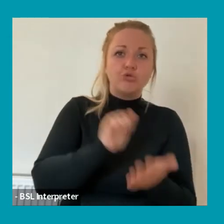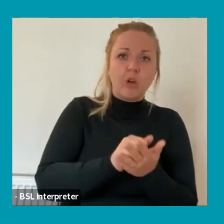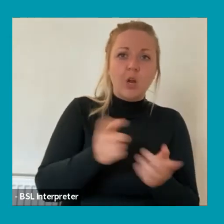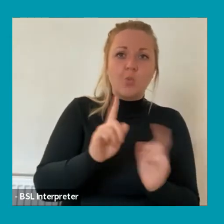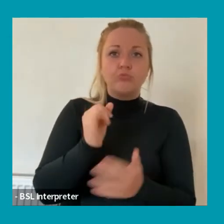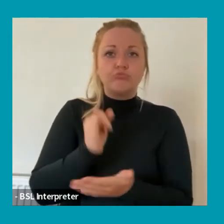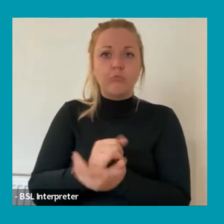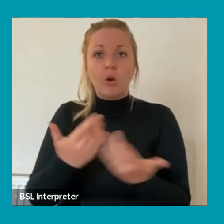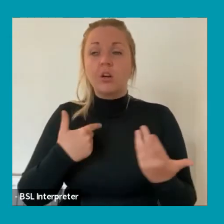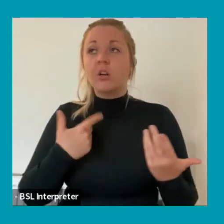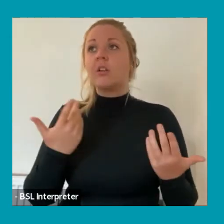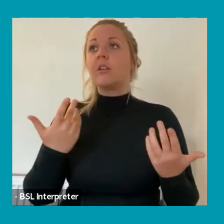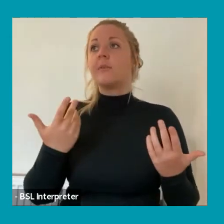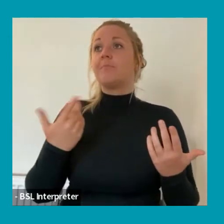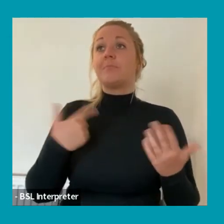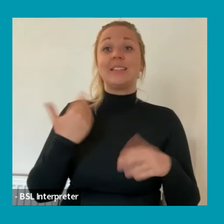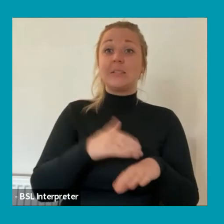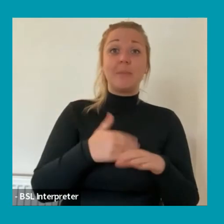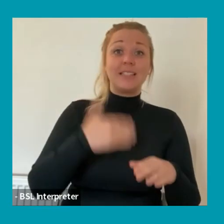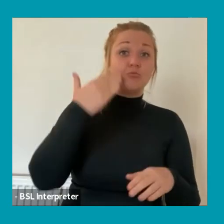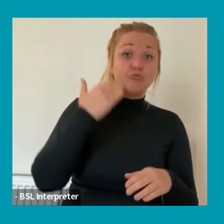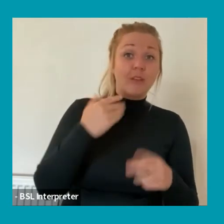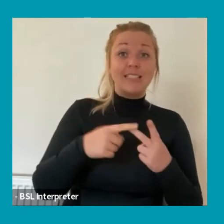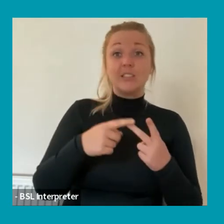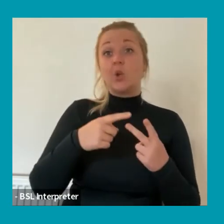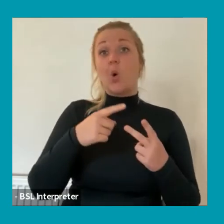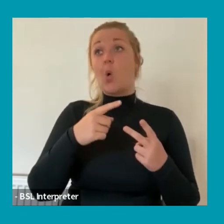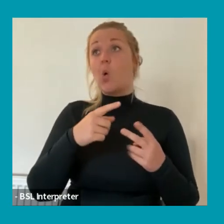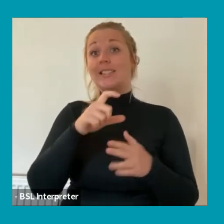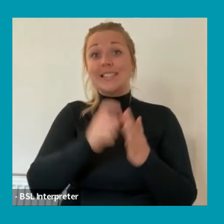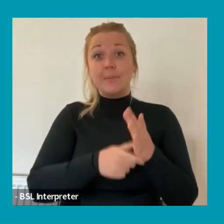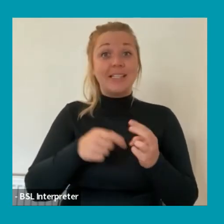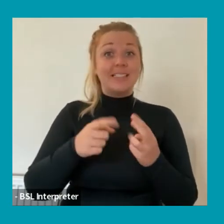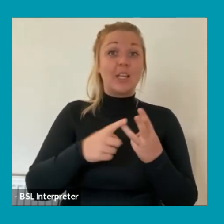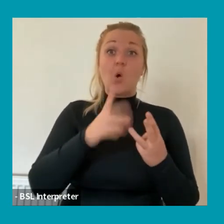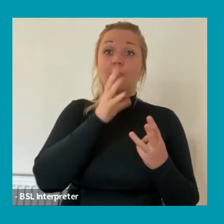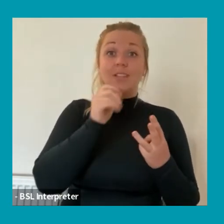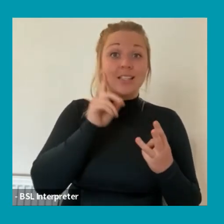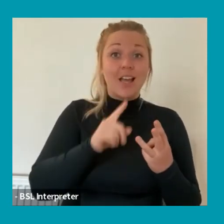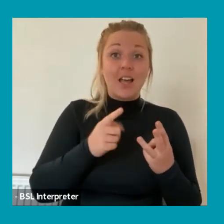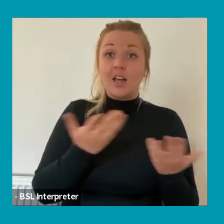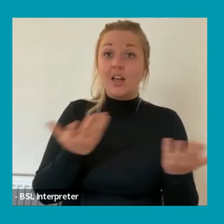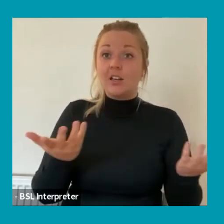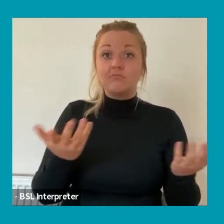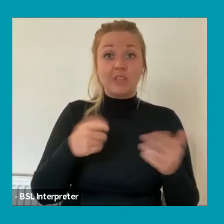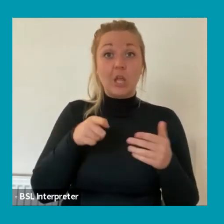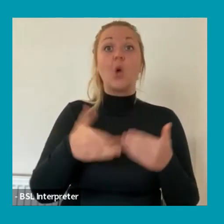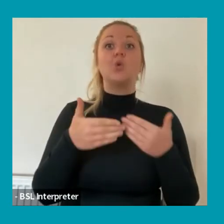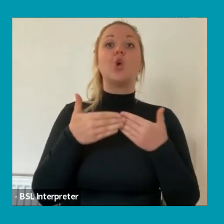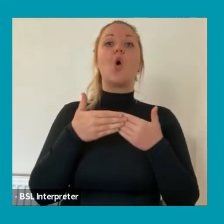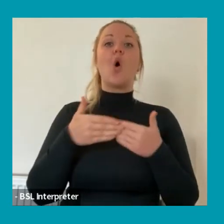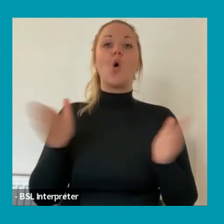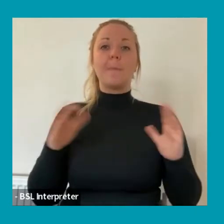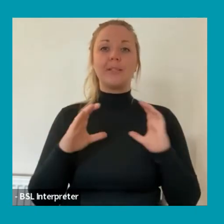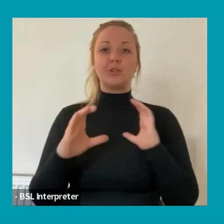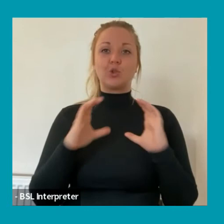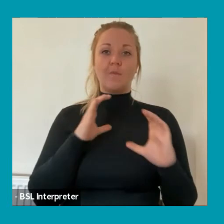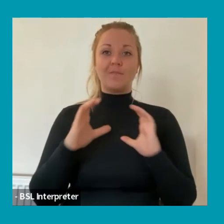or disability or sexual orientation or whatever it might be. Having those open conversations does a number of things, doesn't it.